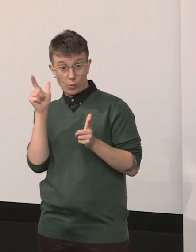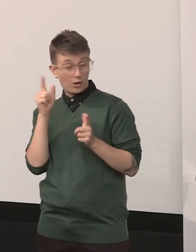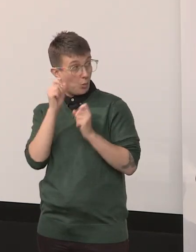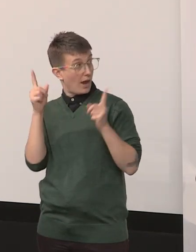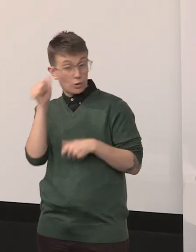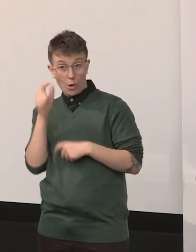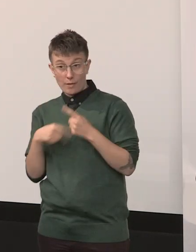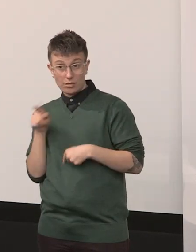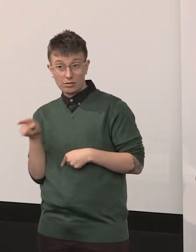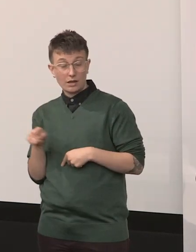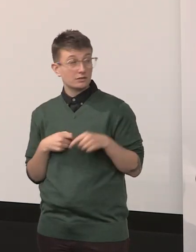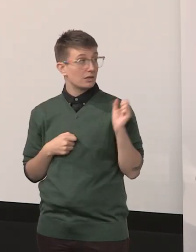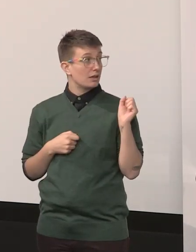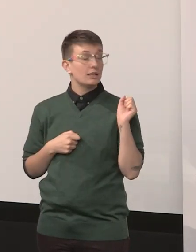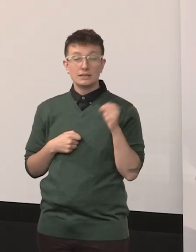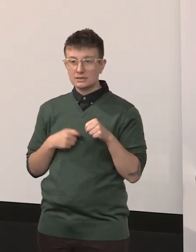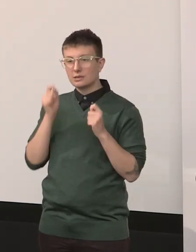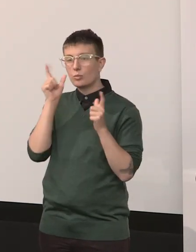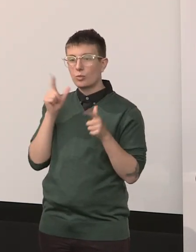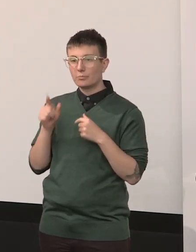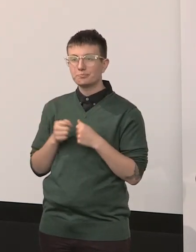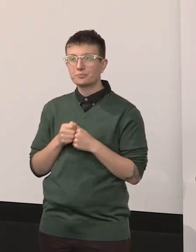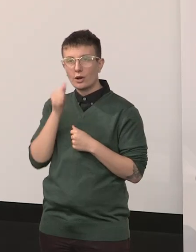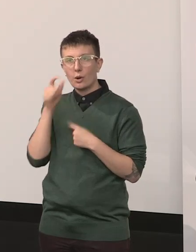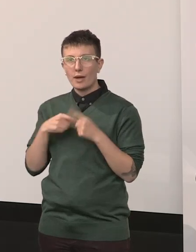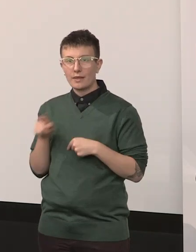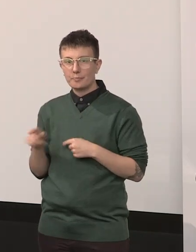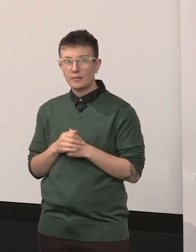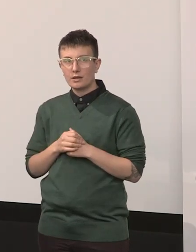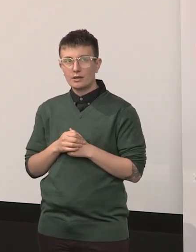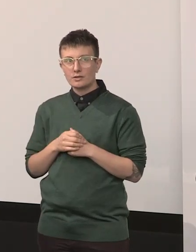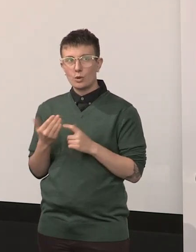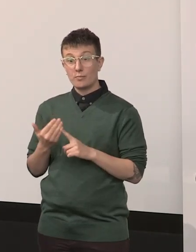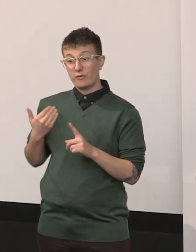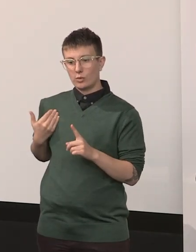aware of the flight. Because at the moment our facilities in Auckland are very full,